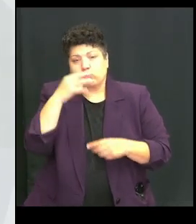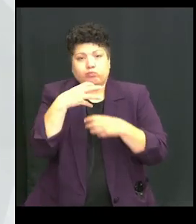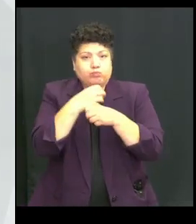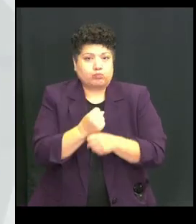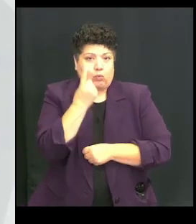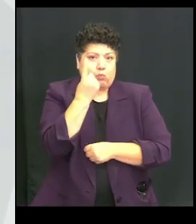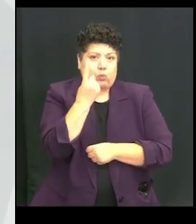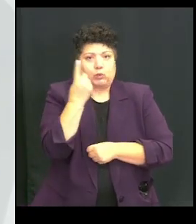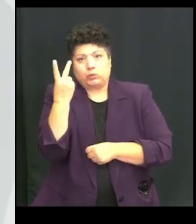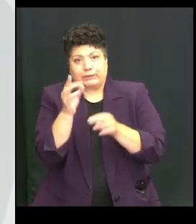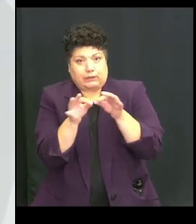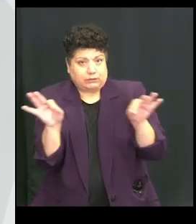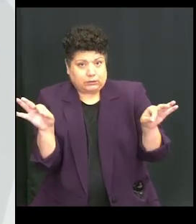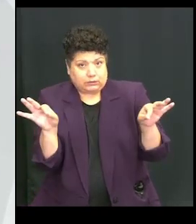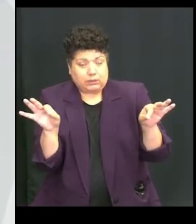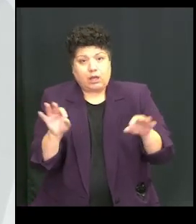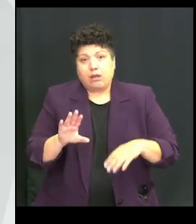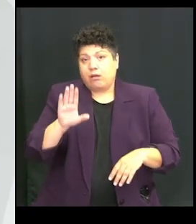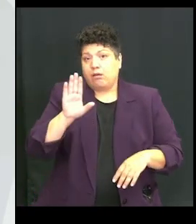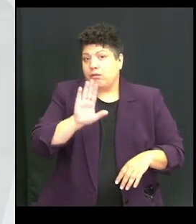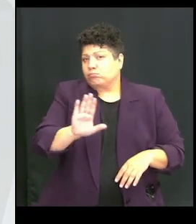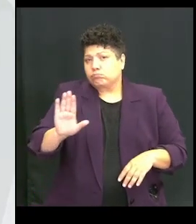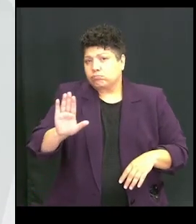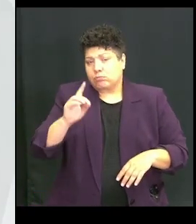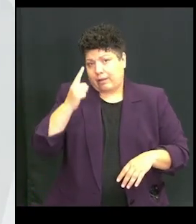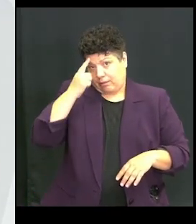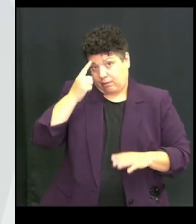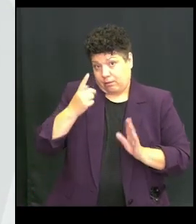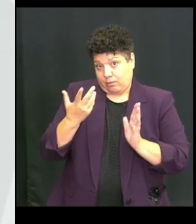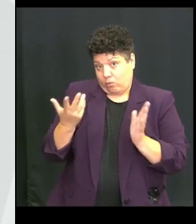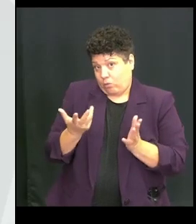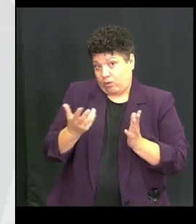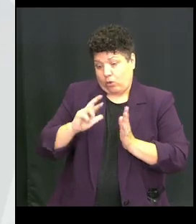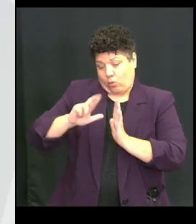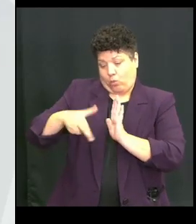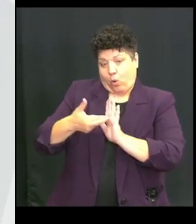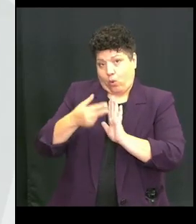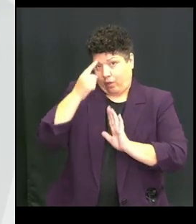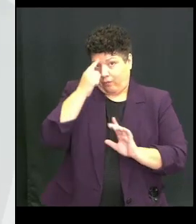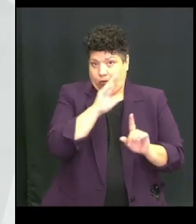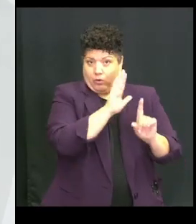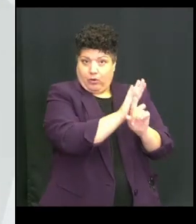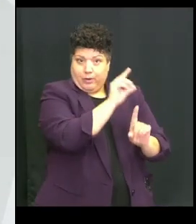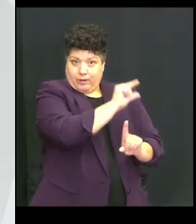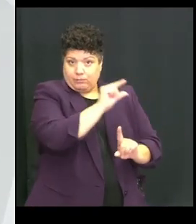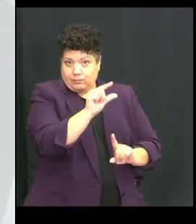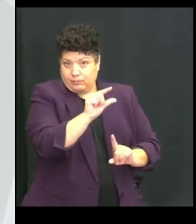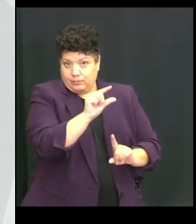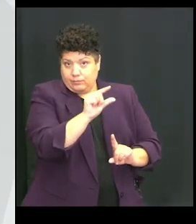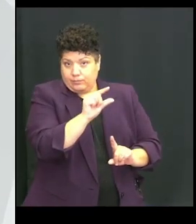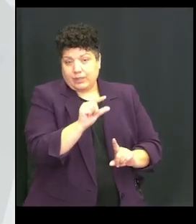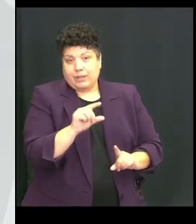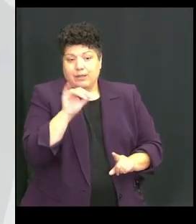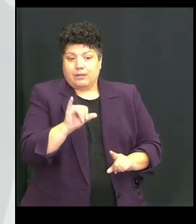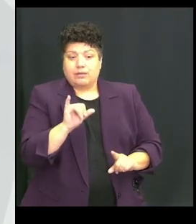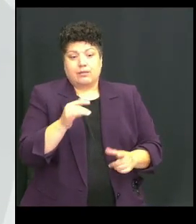What role do you think the public service, so that's us, right? We're separate from government,